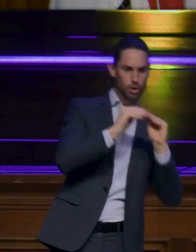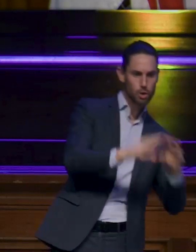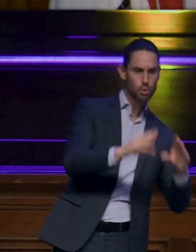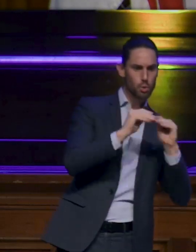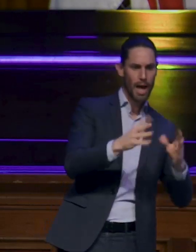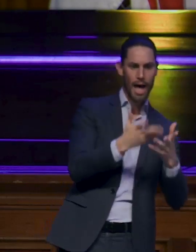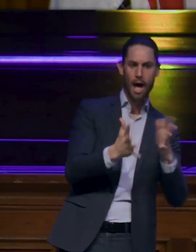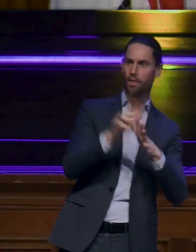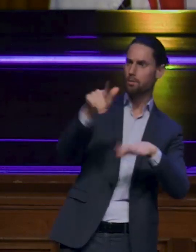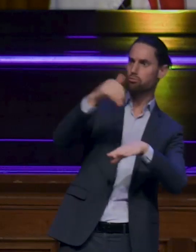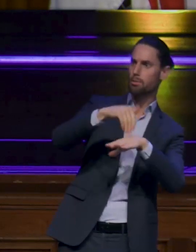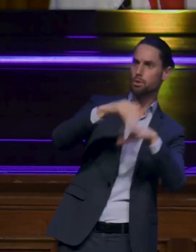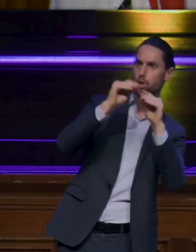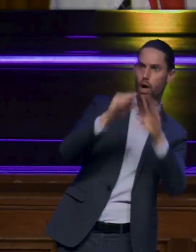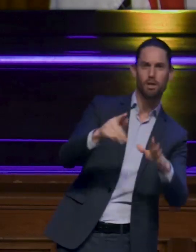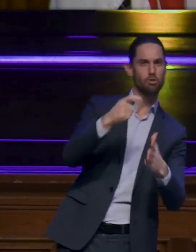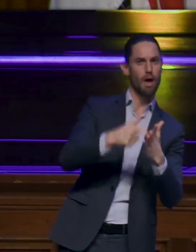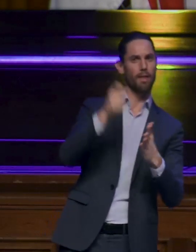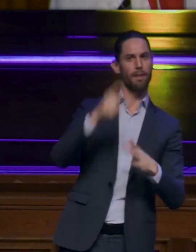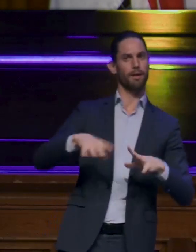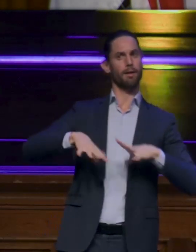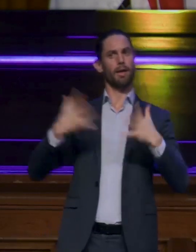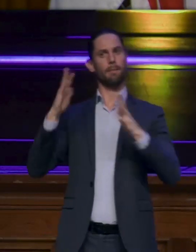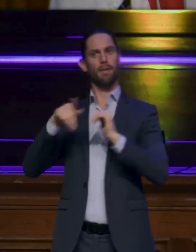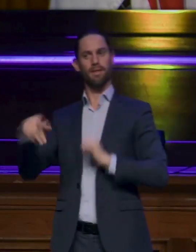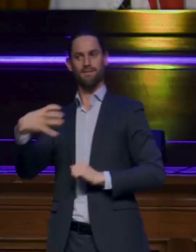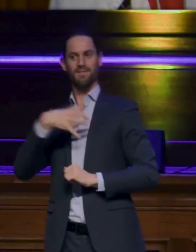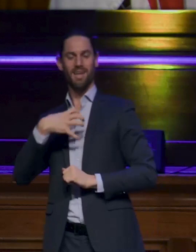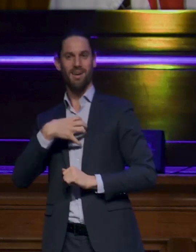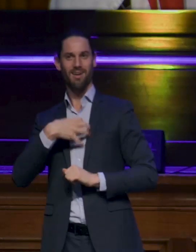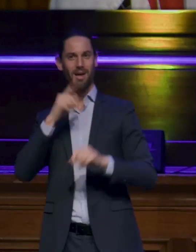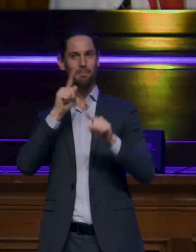have to admit many of us political beings have being a part of we have to